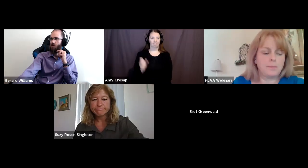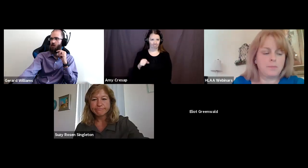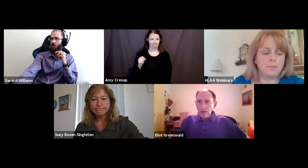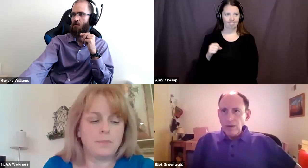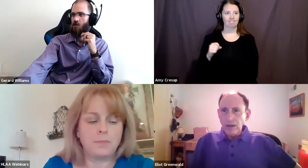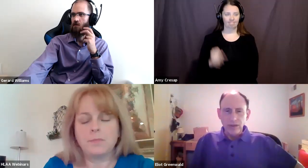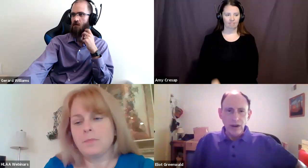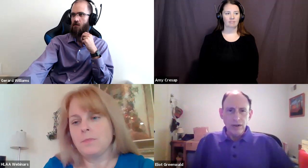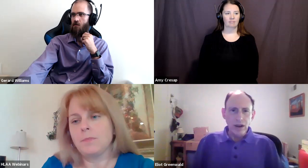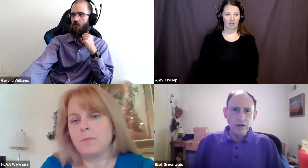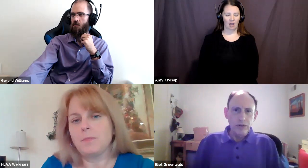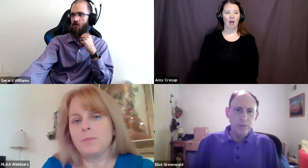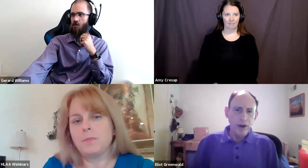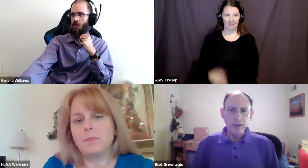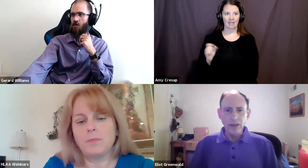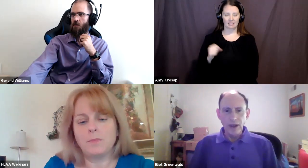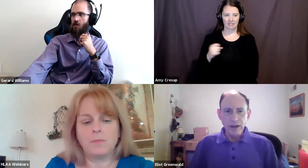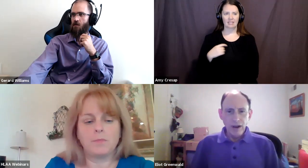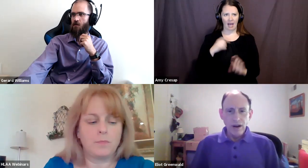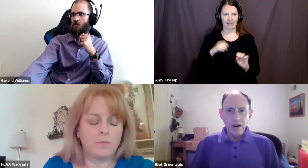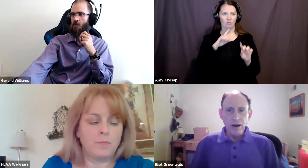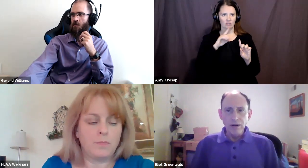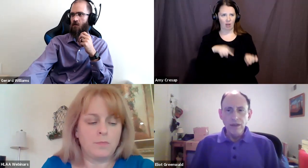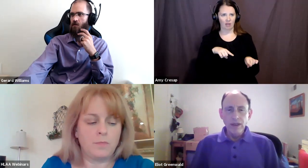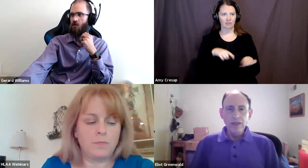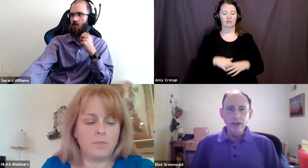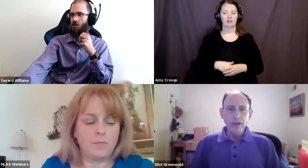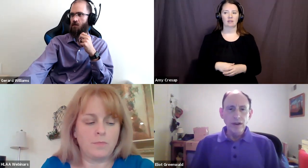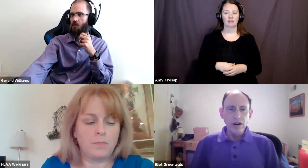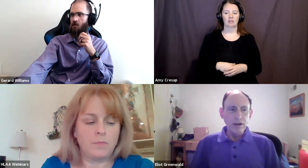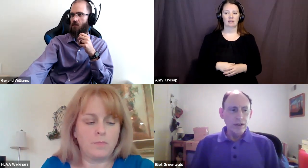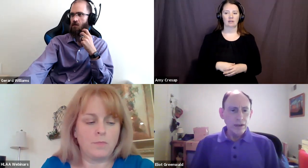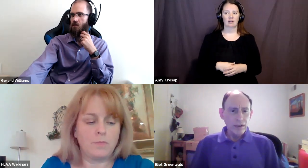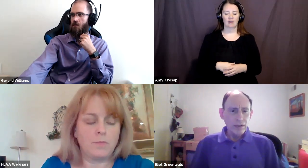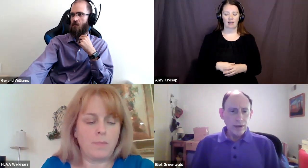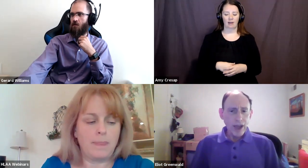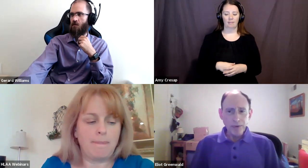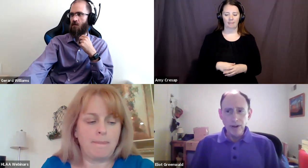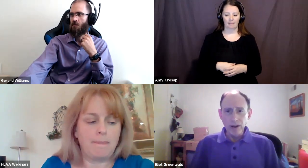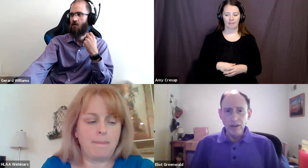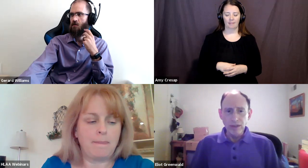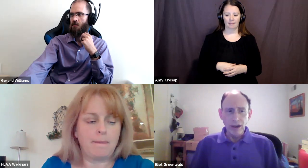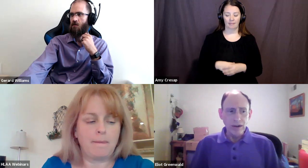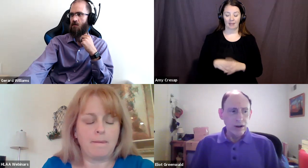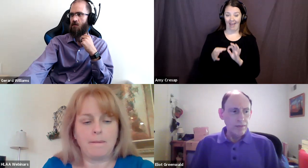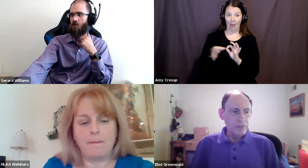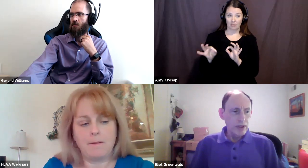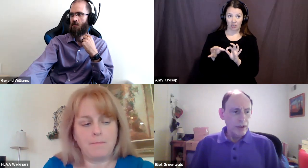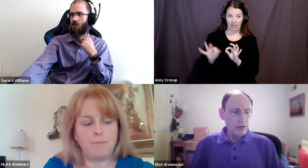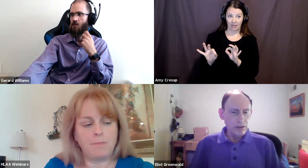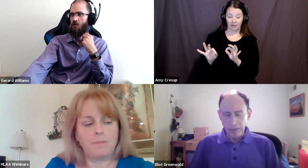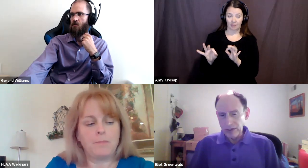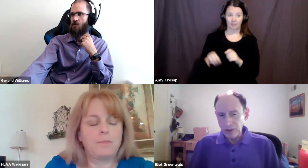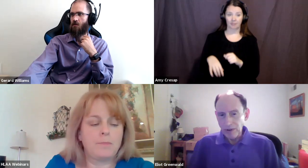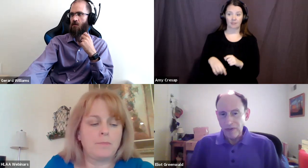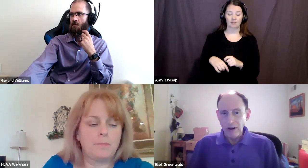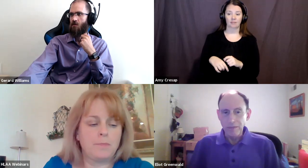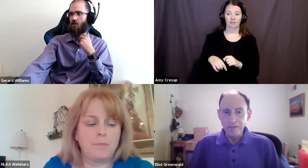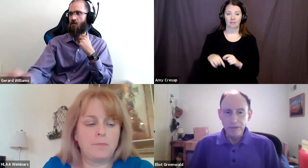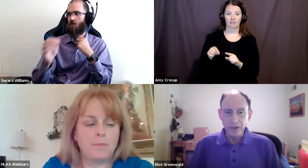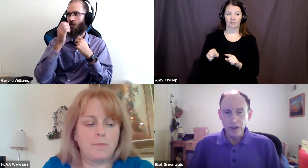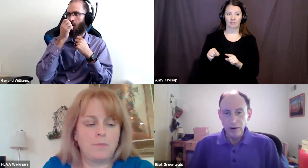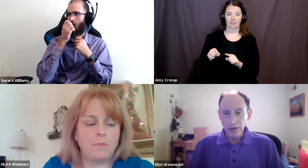I can respond to that. The captioning that is compensable with TRS